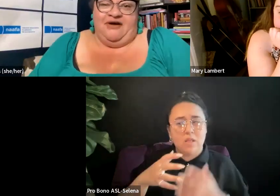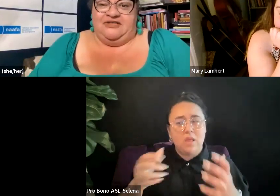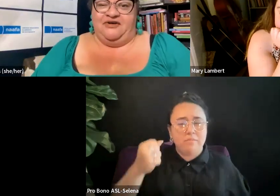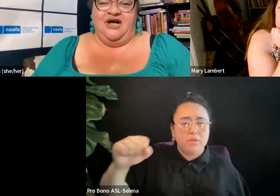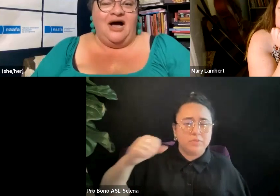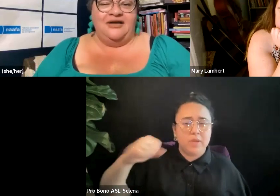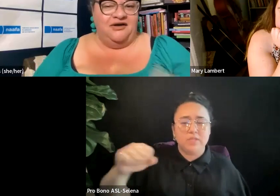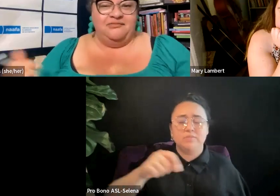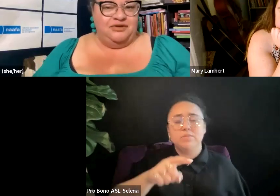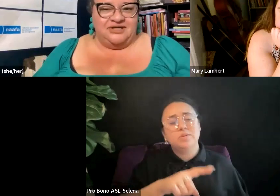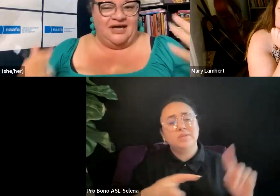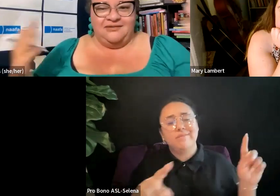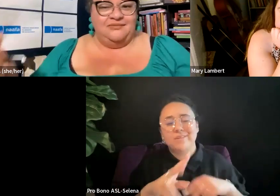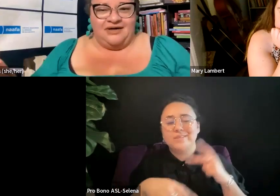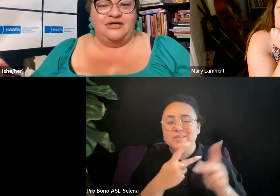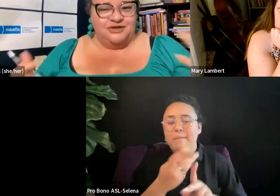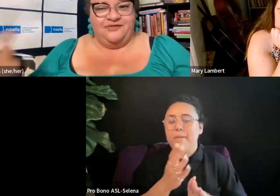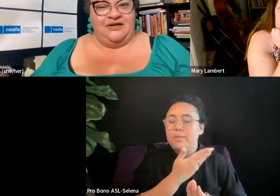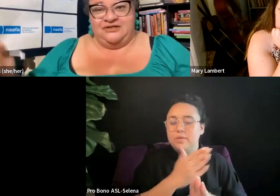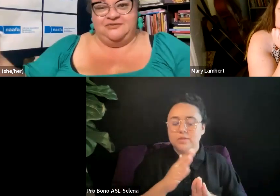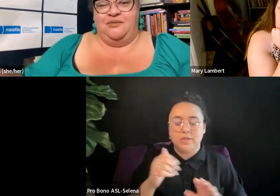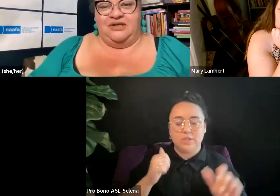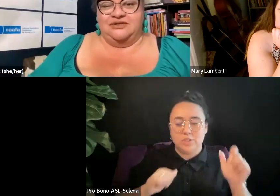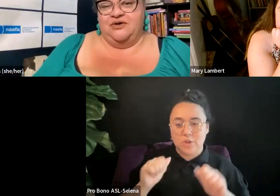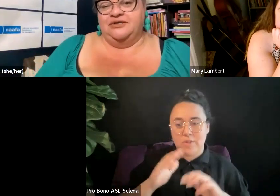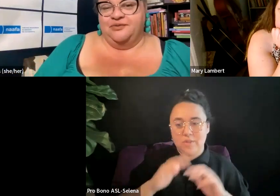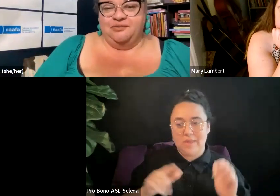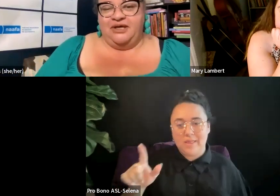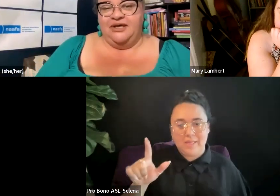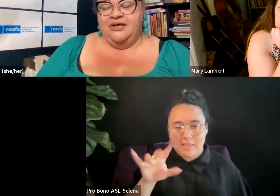Very different kind of music and concert than a list of what a Lizzo concert would be.